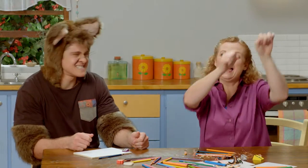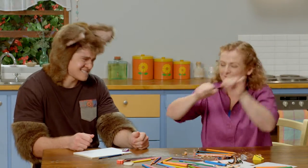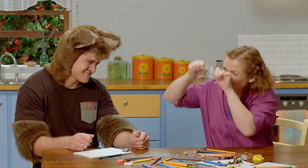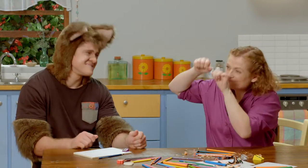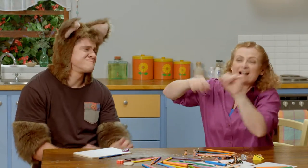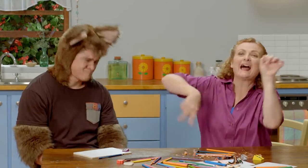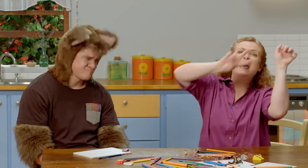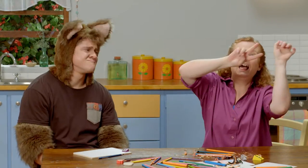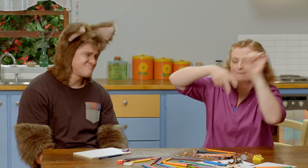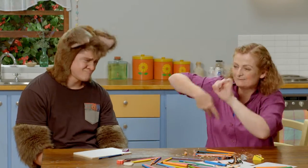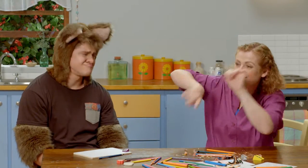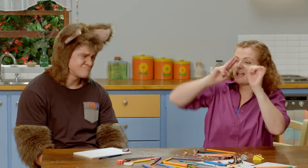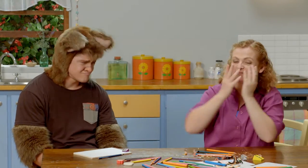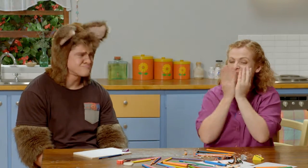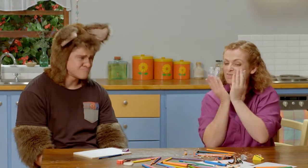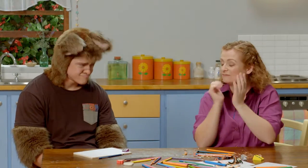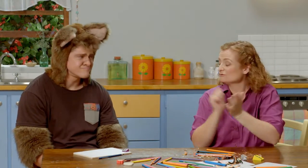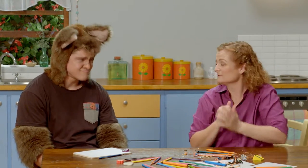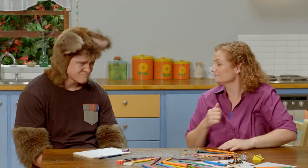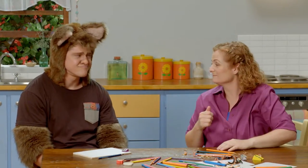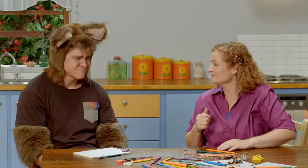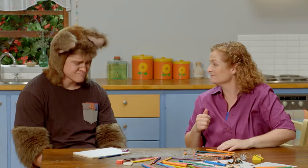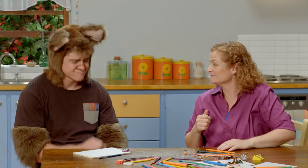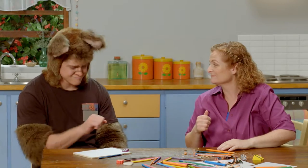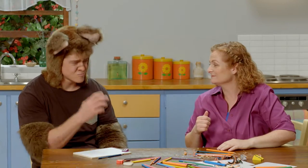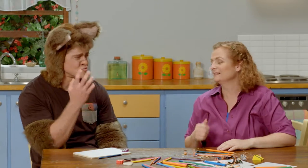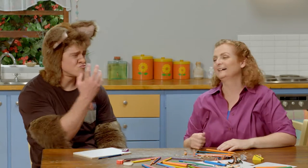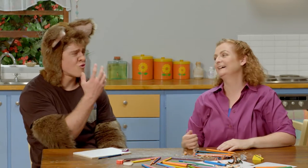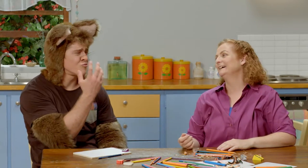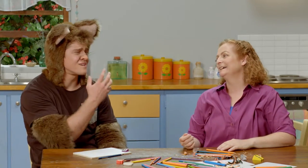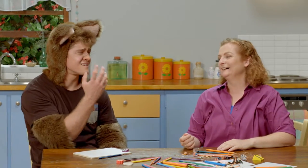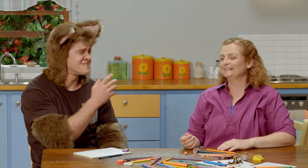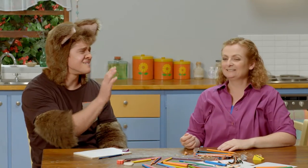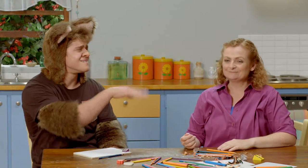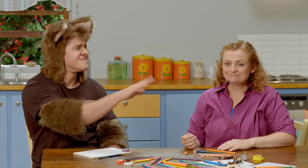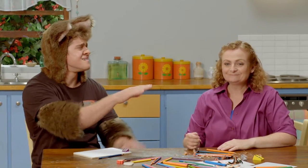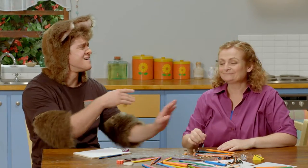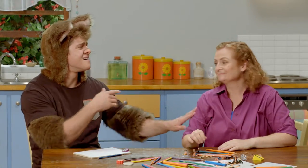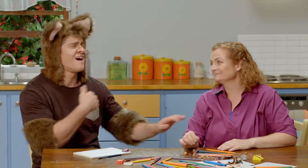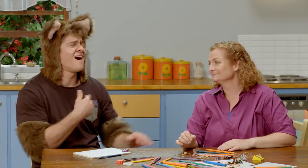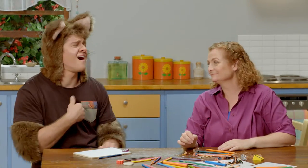And now is it broken? Yes, Sally. I'm so sorry.